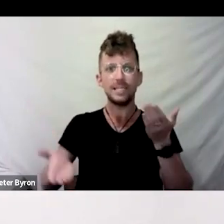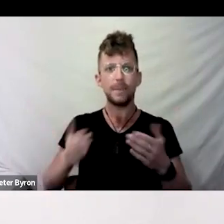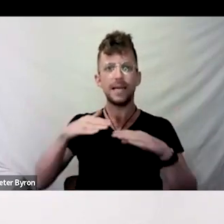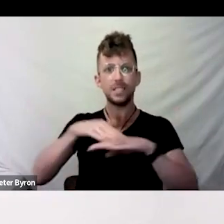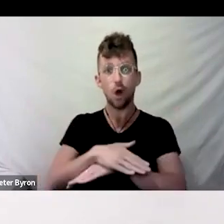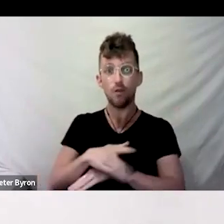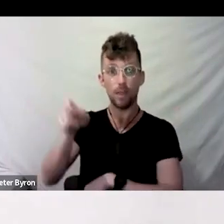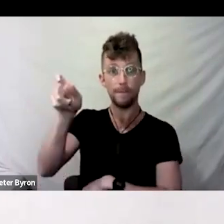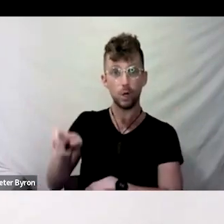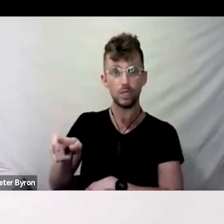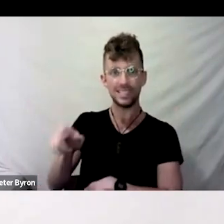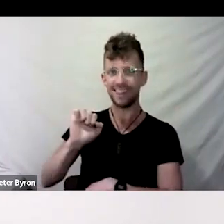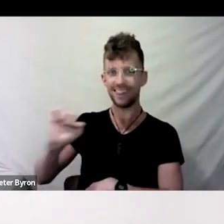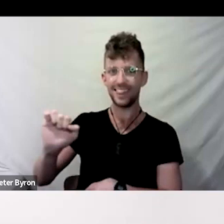So I understand the frustration